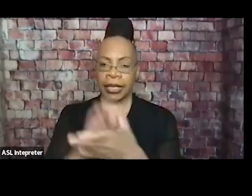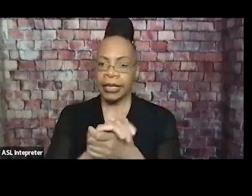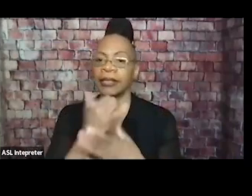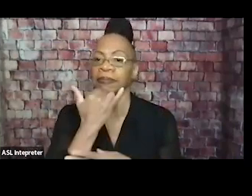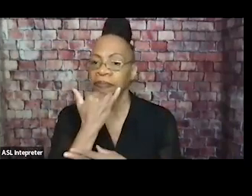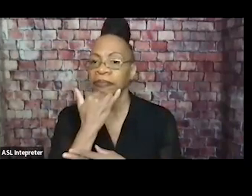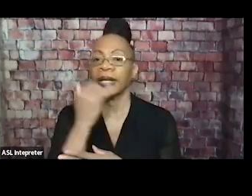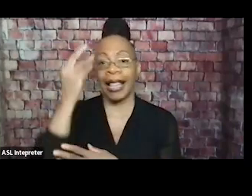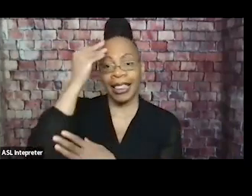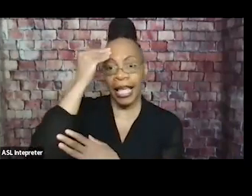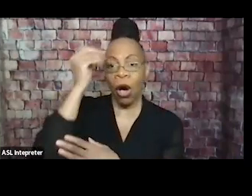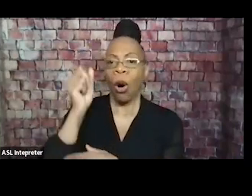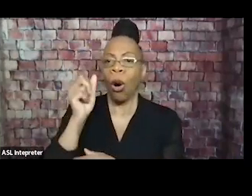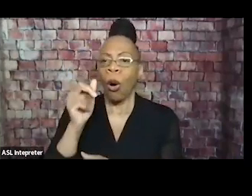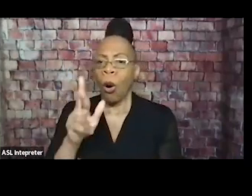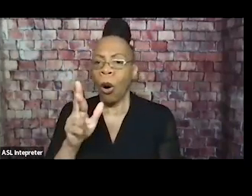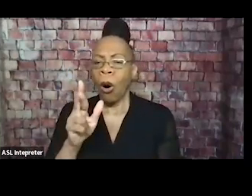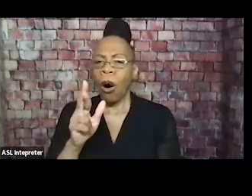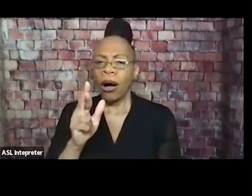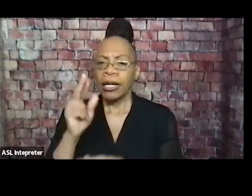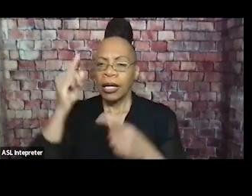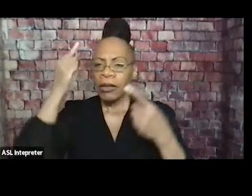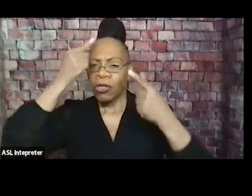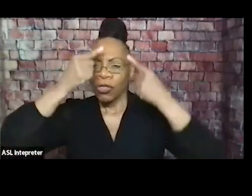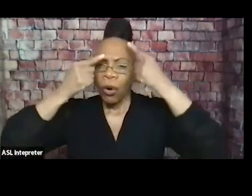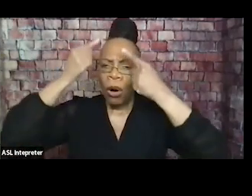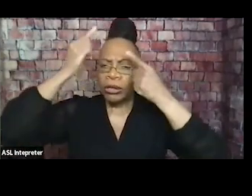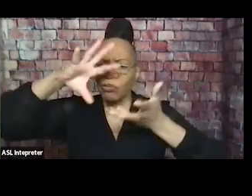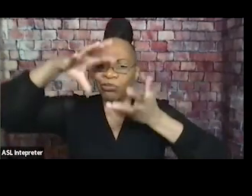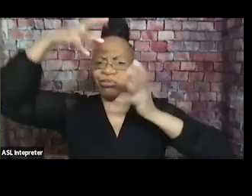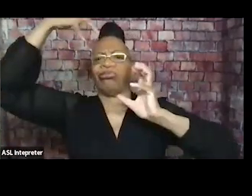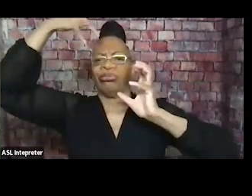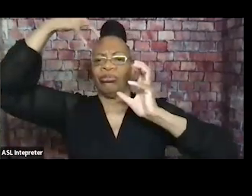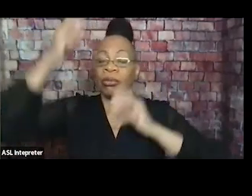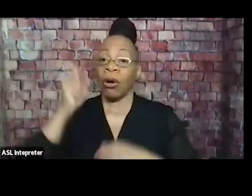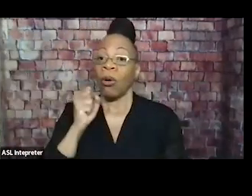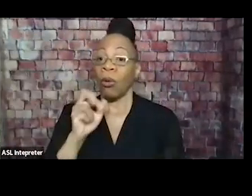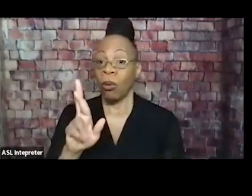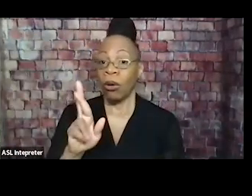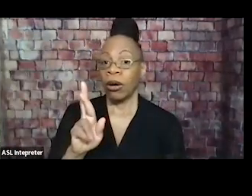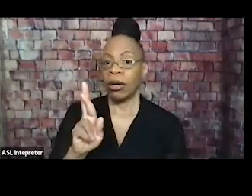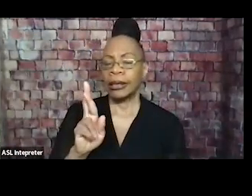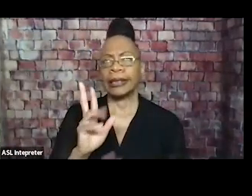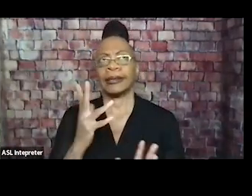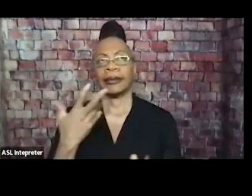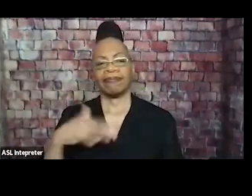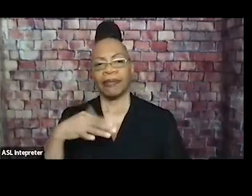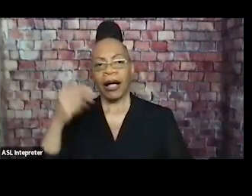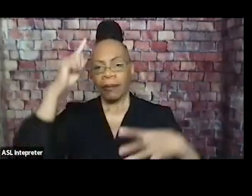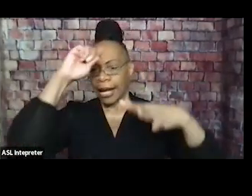or grossly disorganized thought or oh my gosh, I'm blanking on the second one.